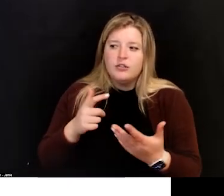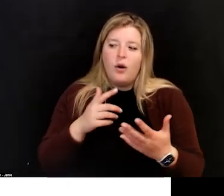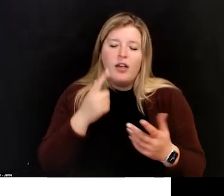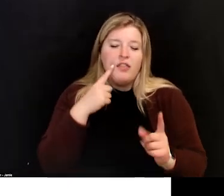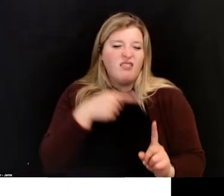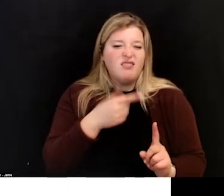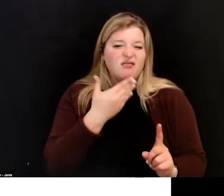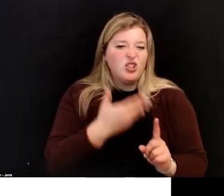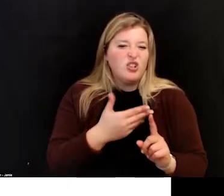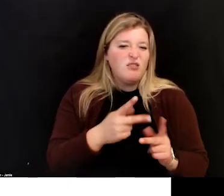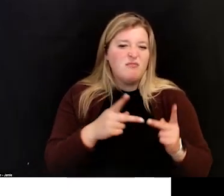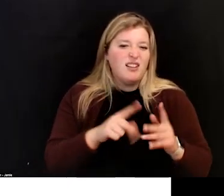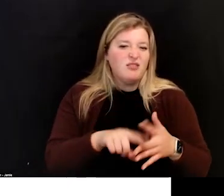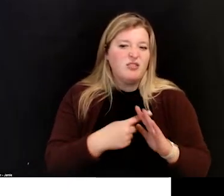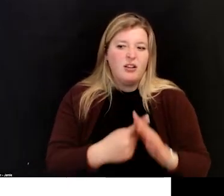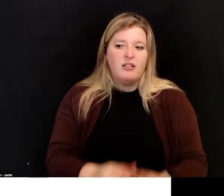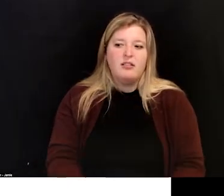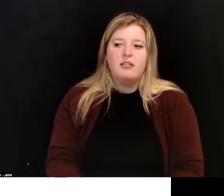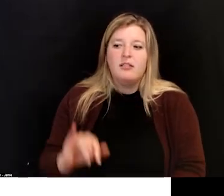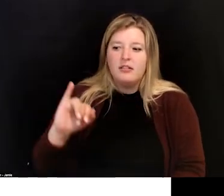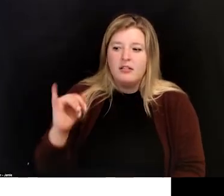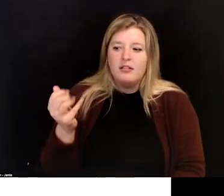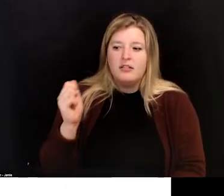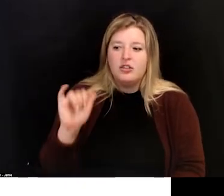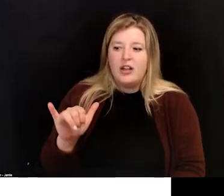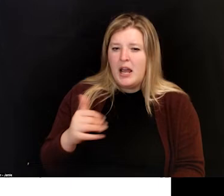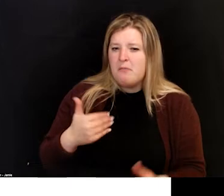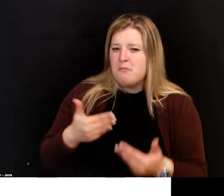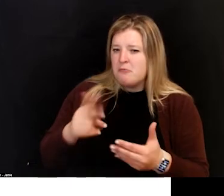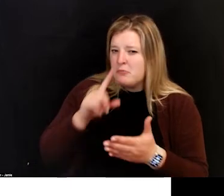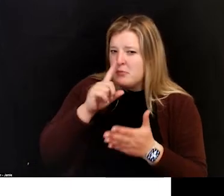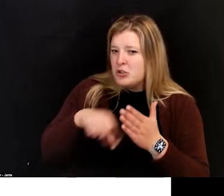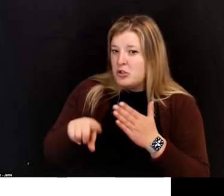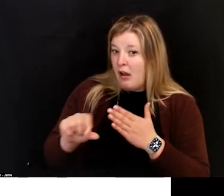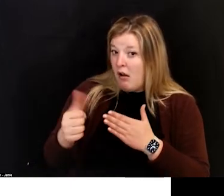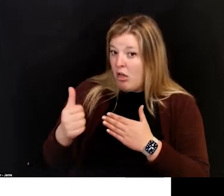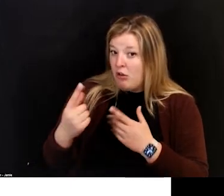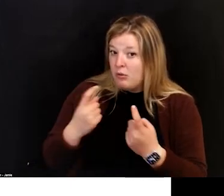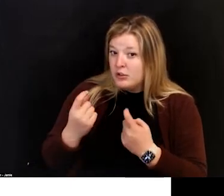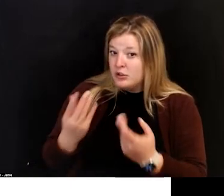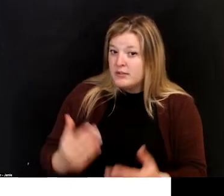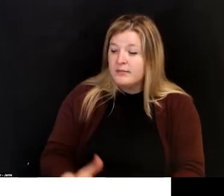[Jay] Absolutely. Okay. Well, I'm gonna check again and see if there are any other questions from the audience.